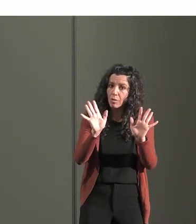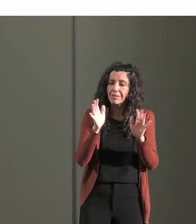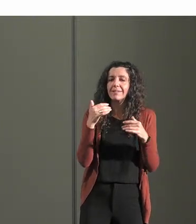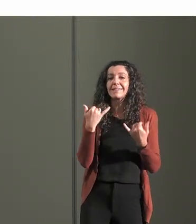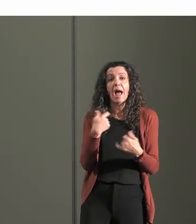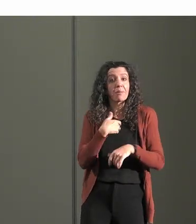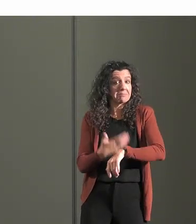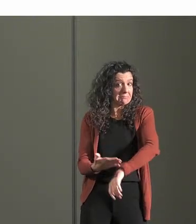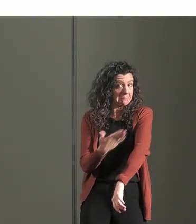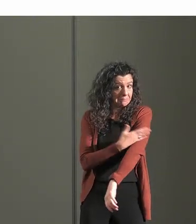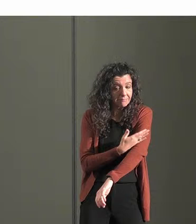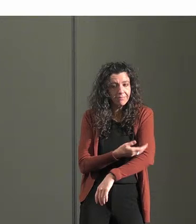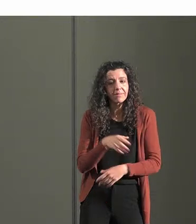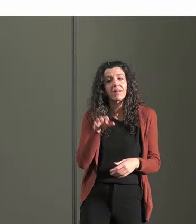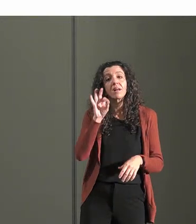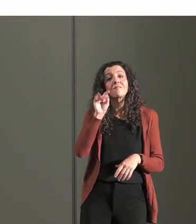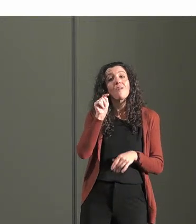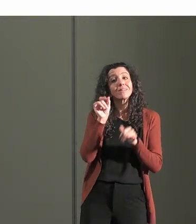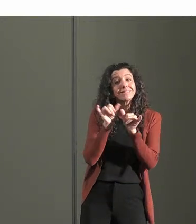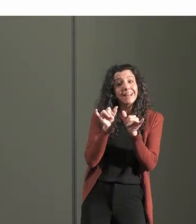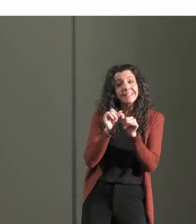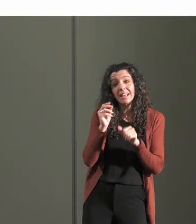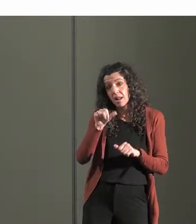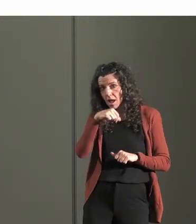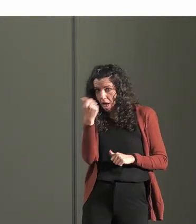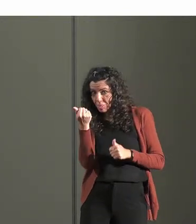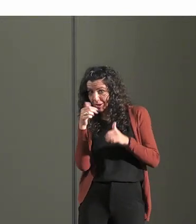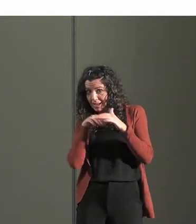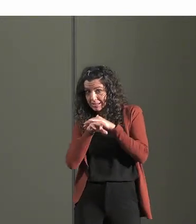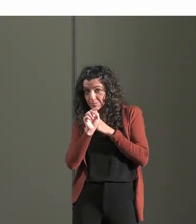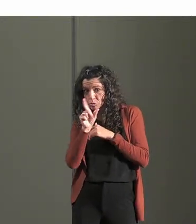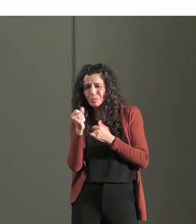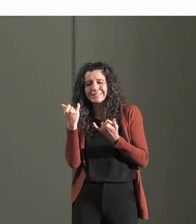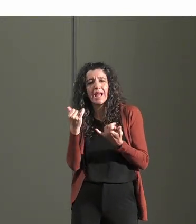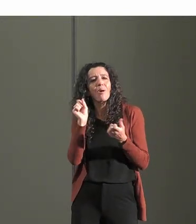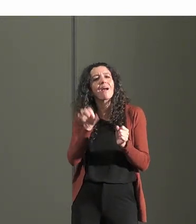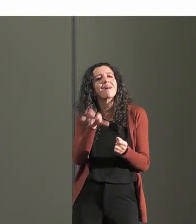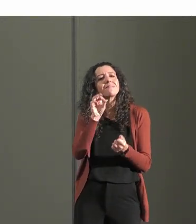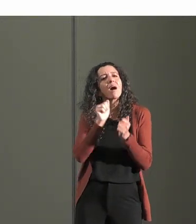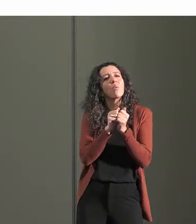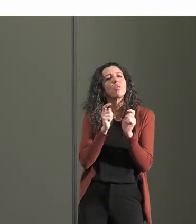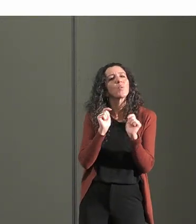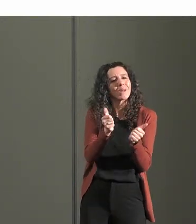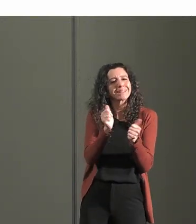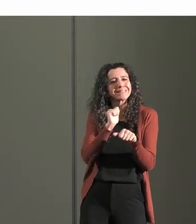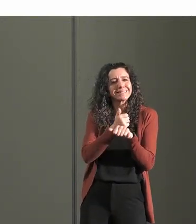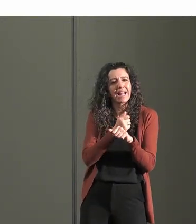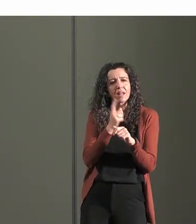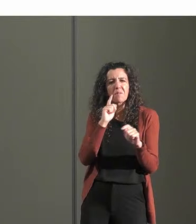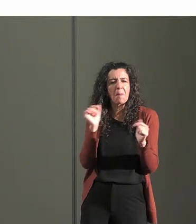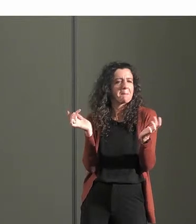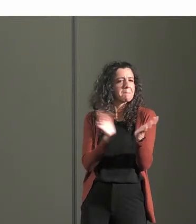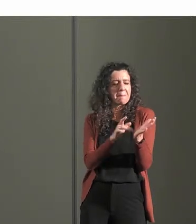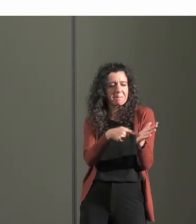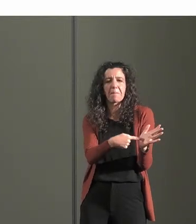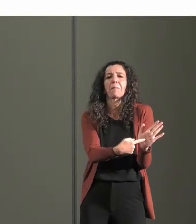under accessibility. With font sizing as well as other accessibility tools we've brought them into the quick